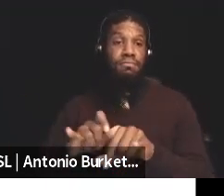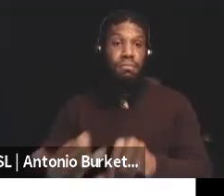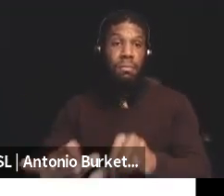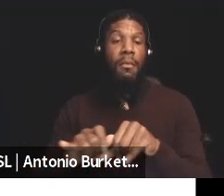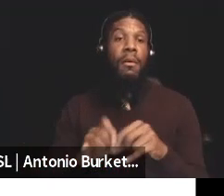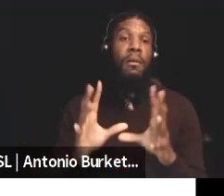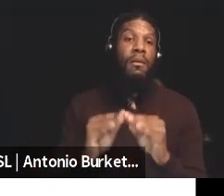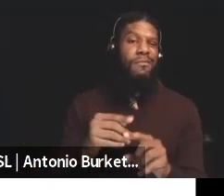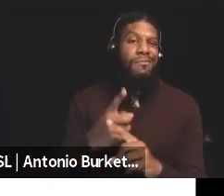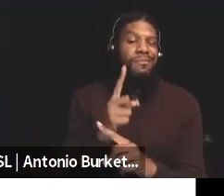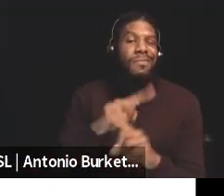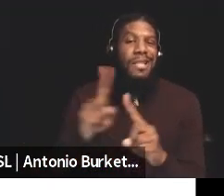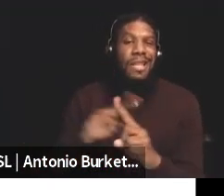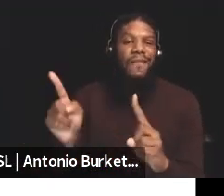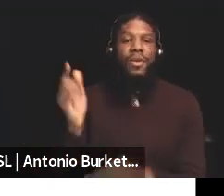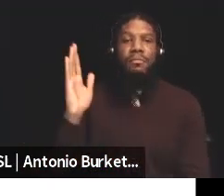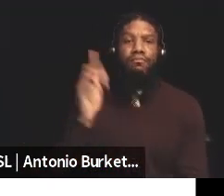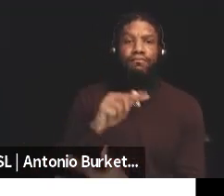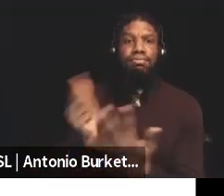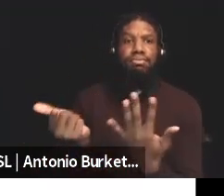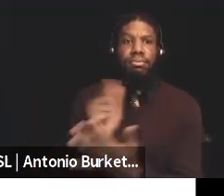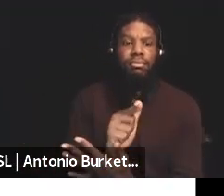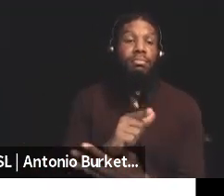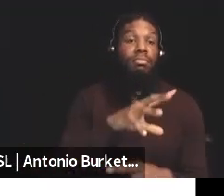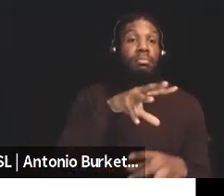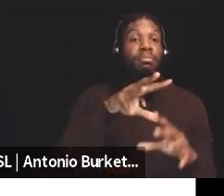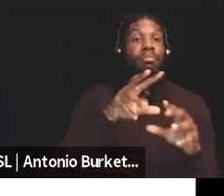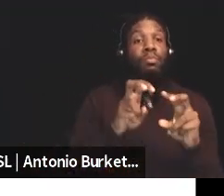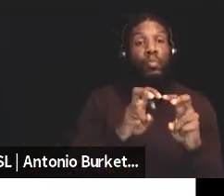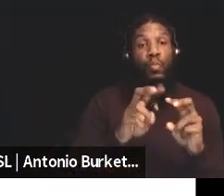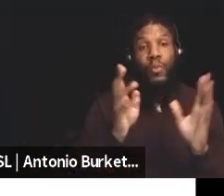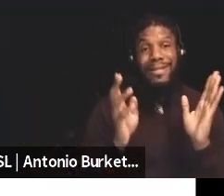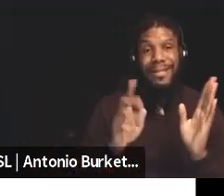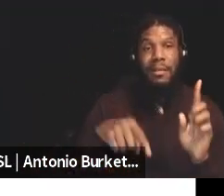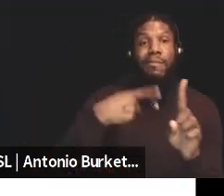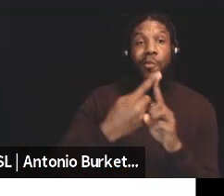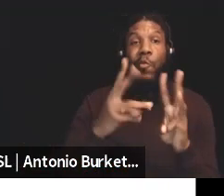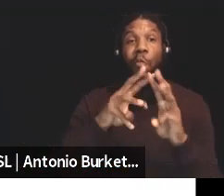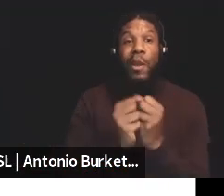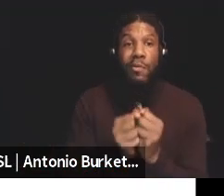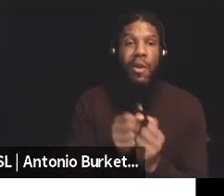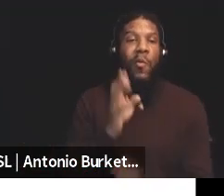so that will include panel presentations and workshops. So I hope that we will get to see